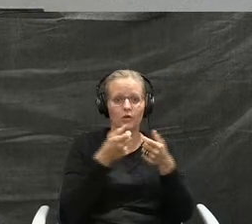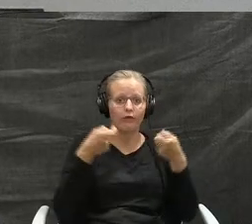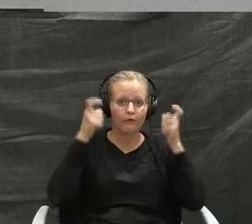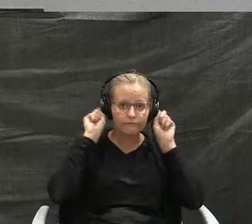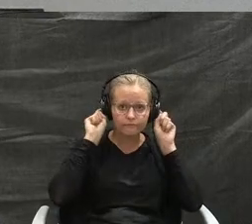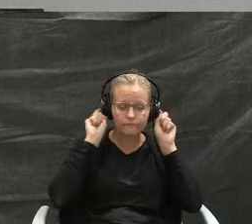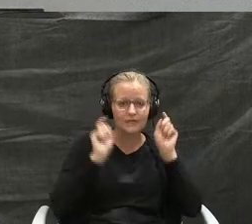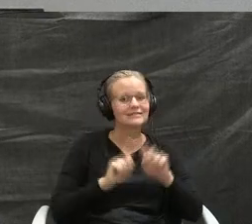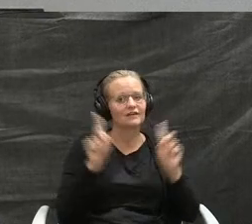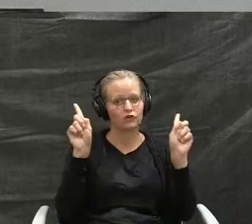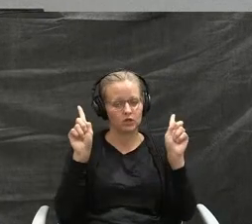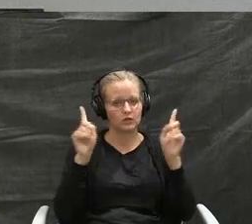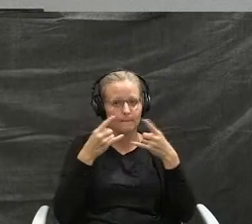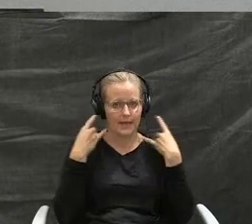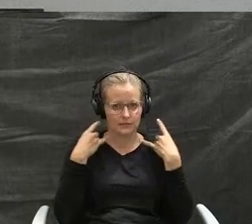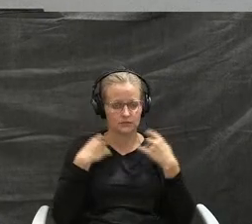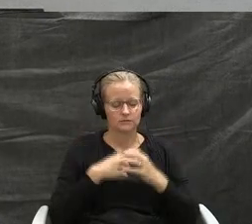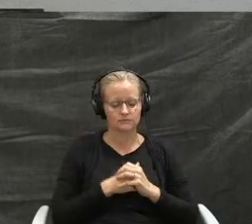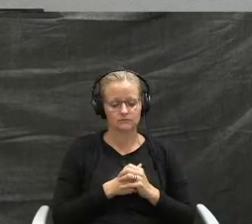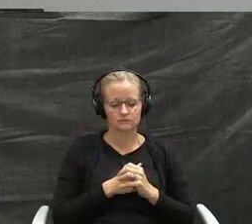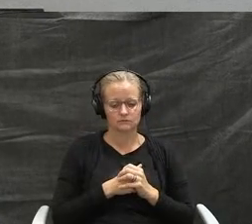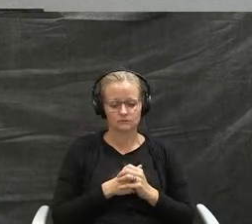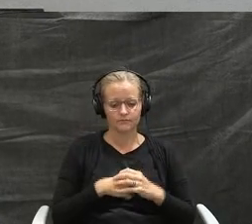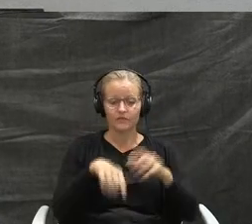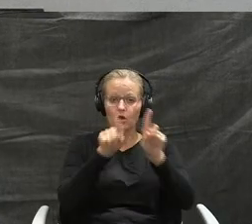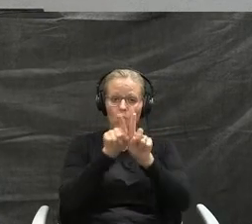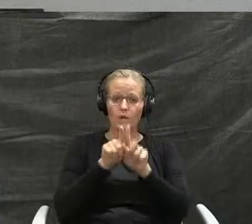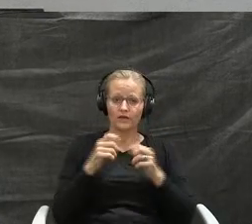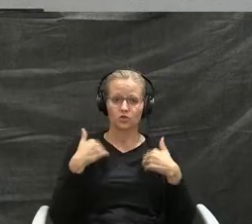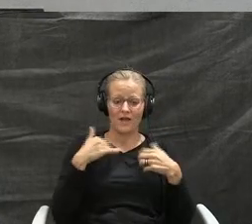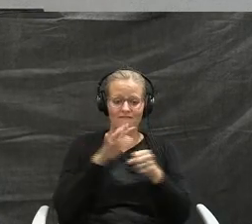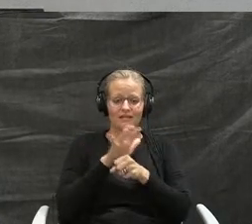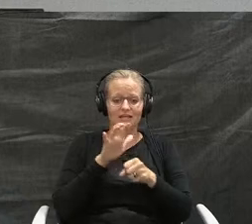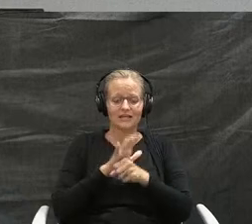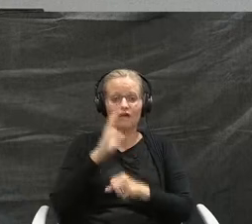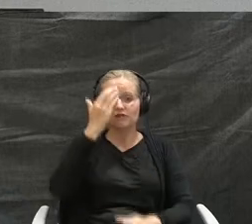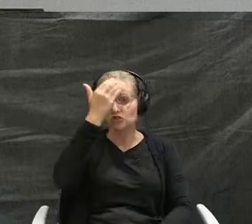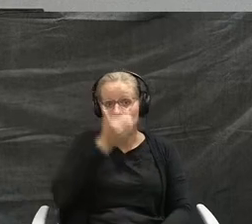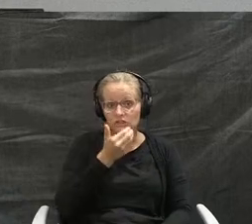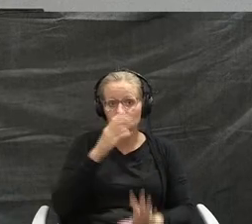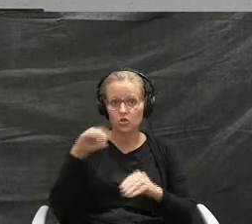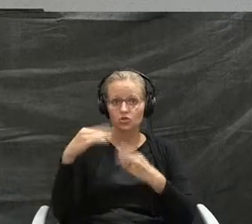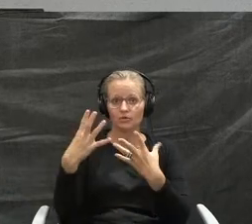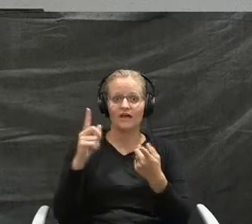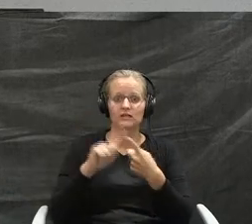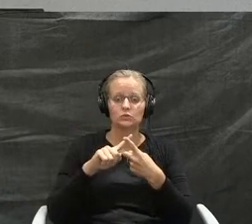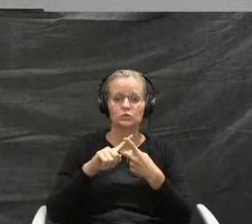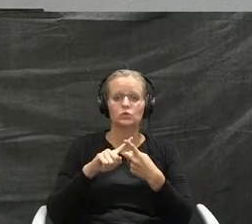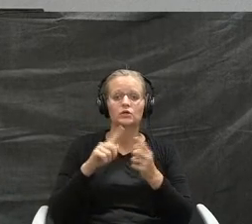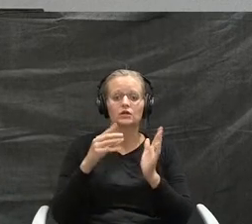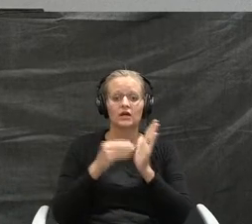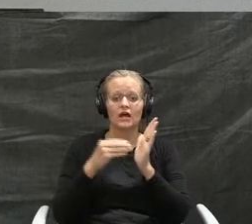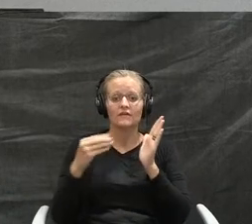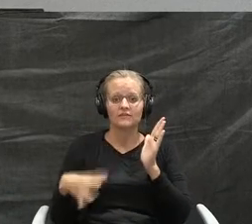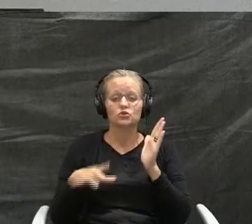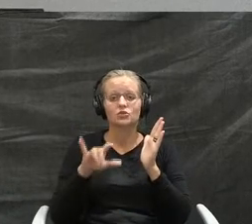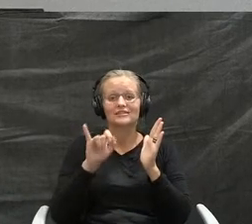We also have enough Shields to provide the teachers who need to reveal their miles at times so students can see their mouse